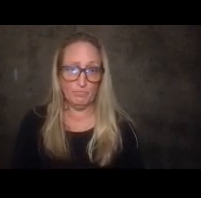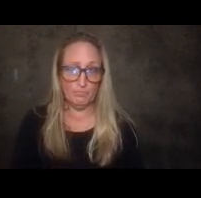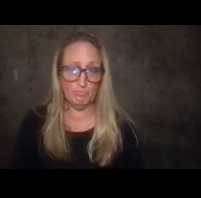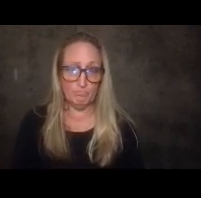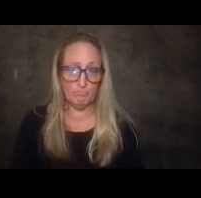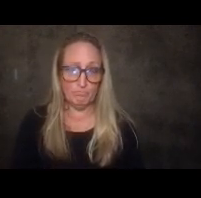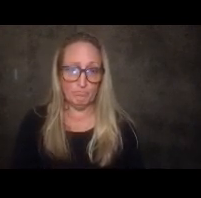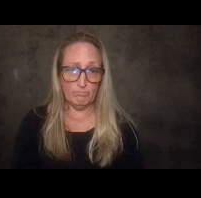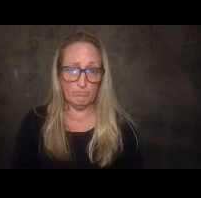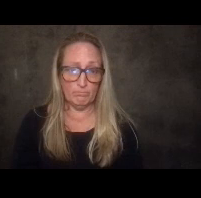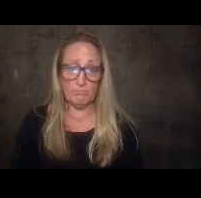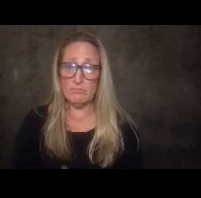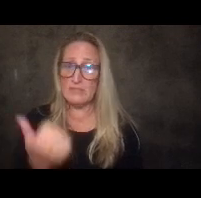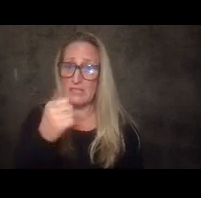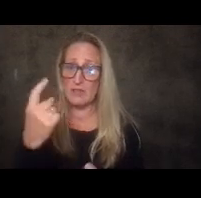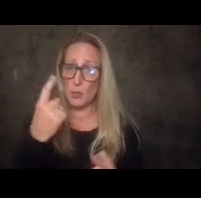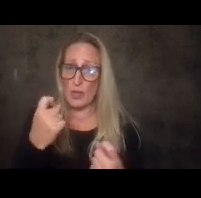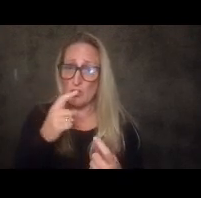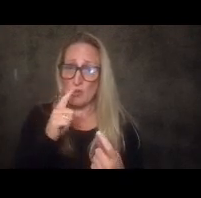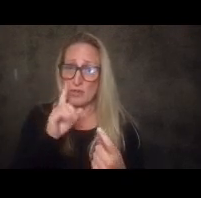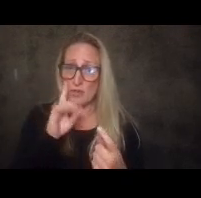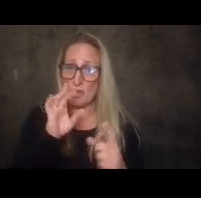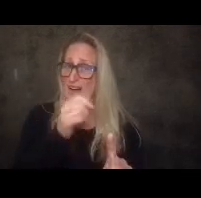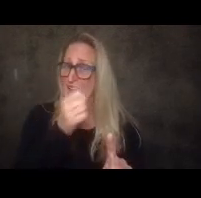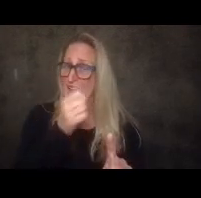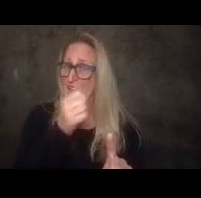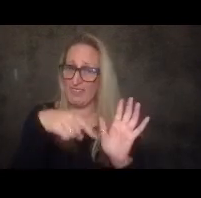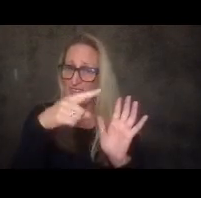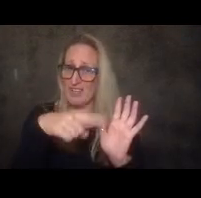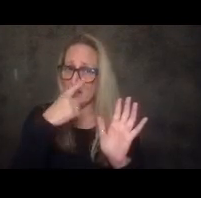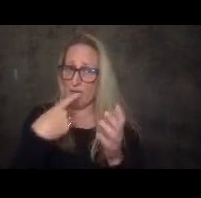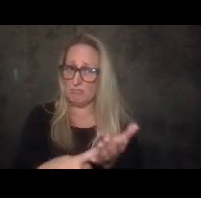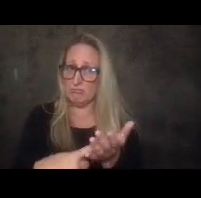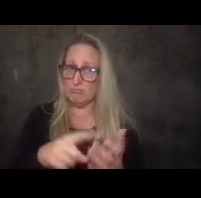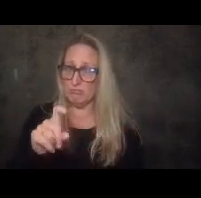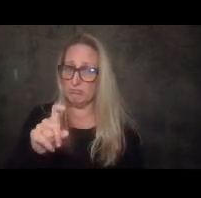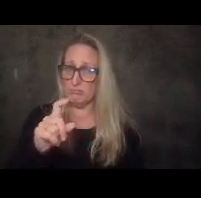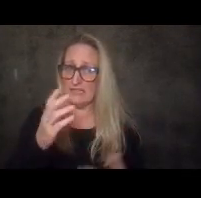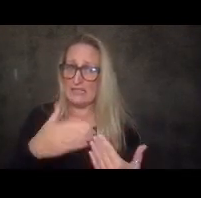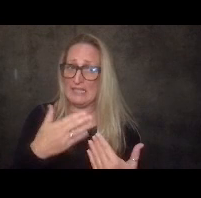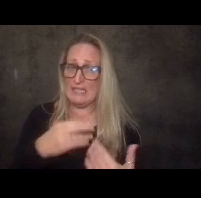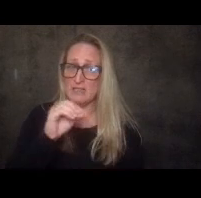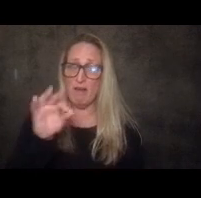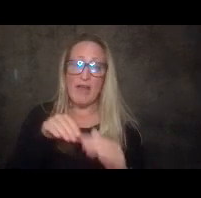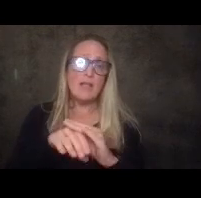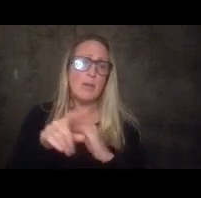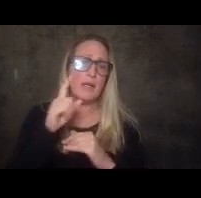Alright, were there any questions about any of the areas I went over in ease of access 'cause we are wrapping up the